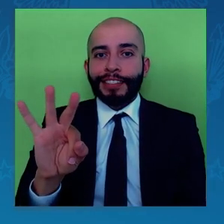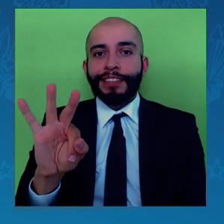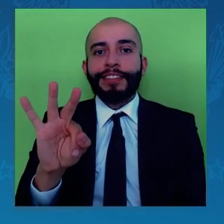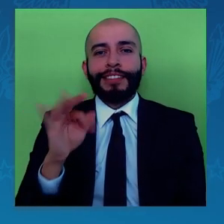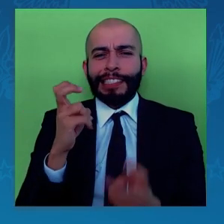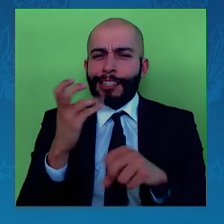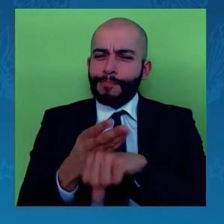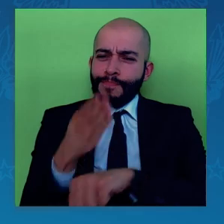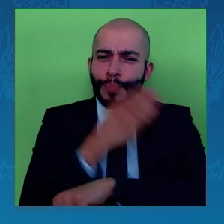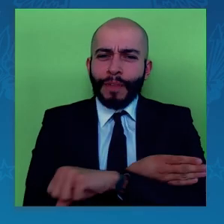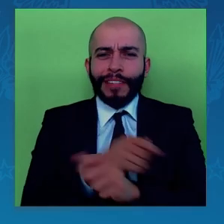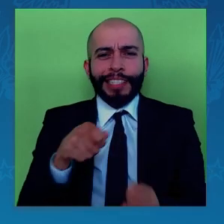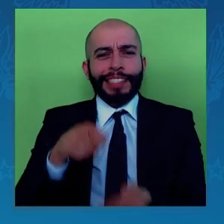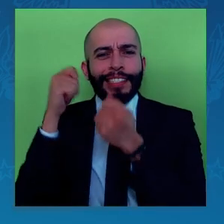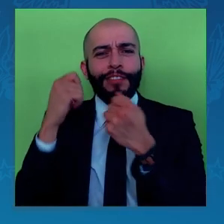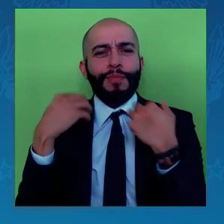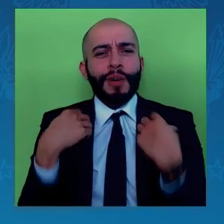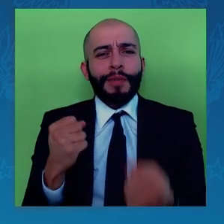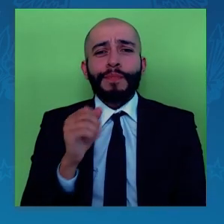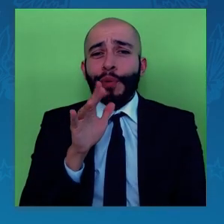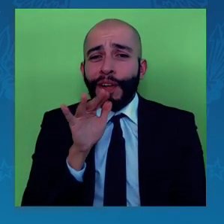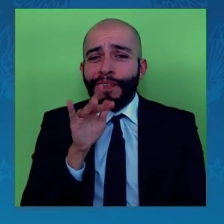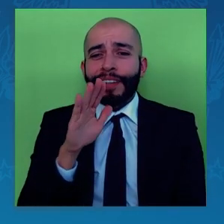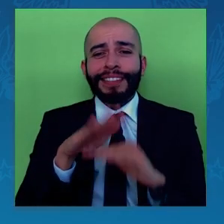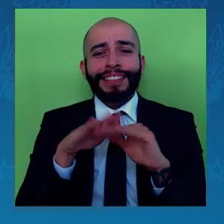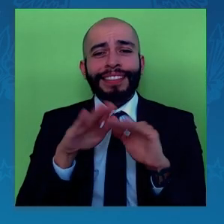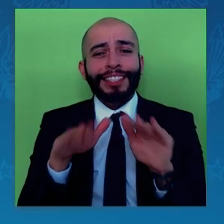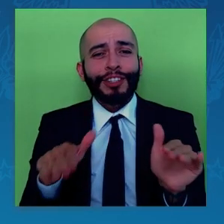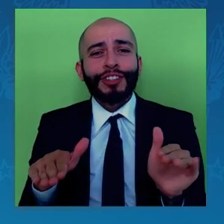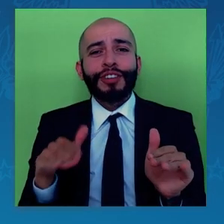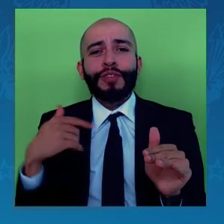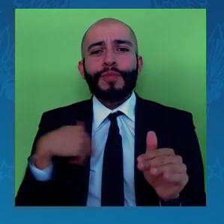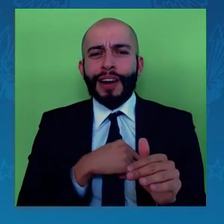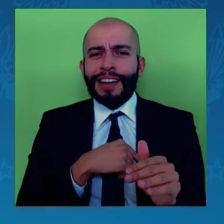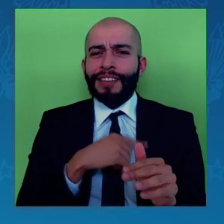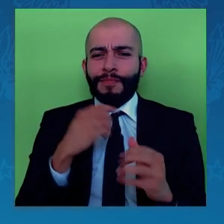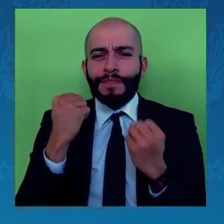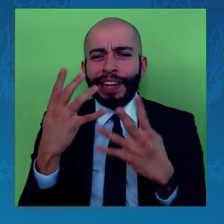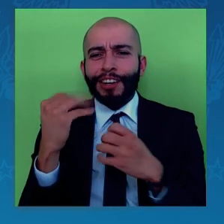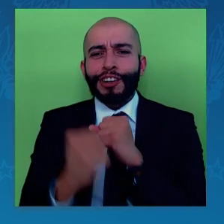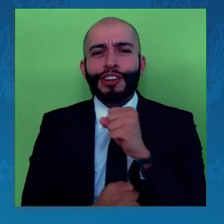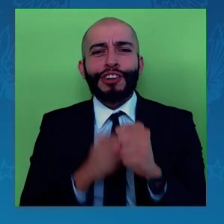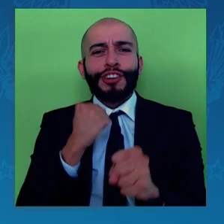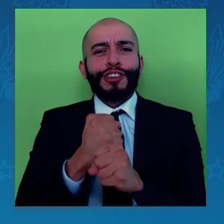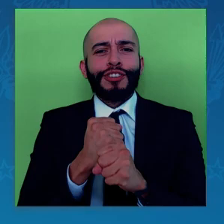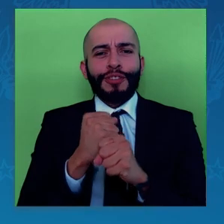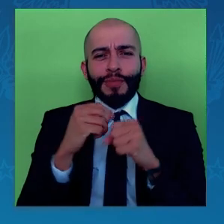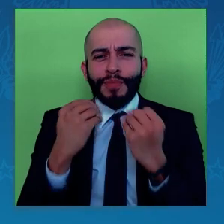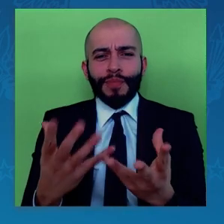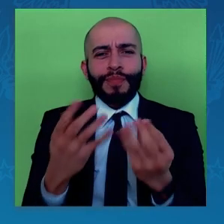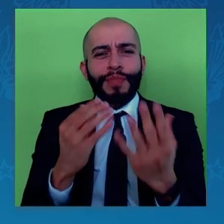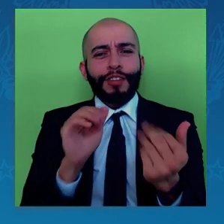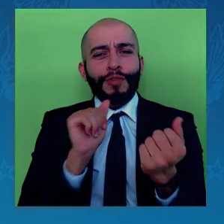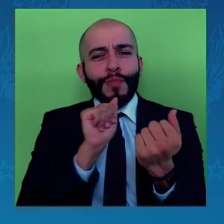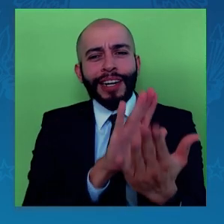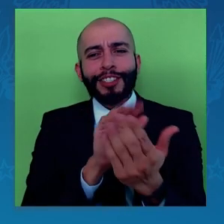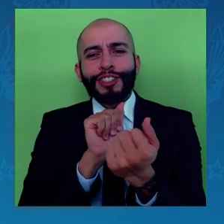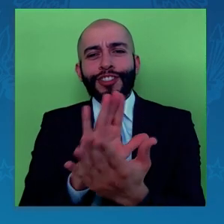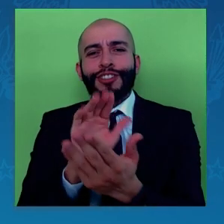the ongoing gaps in health equity in health workforce diversity. They've supported frontline heroes who are caring for patients in the heart of our communities